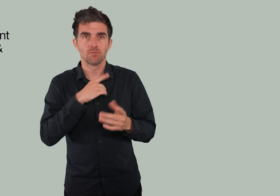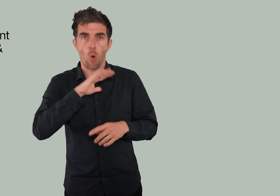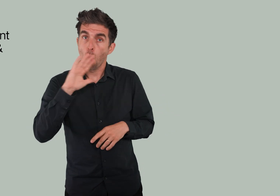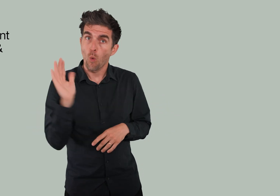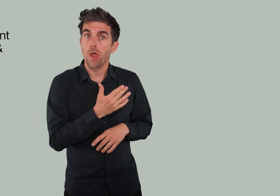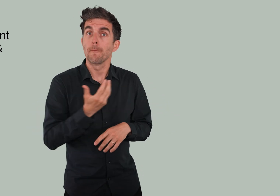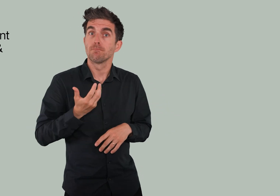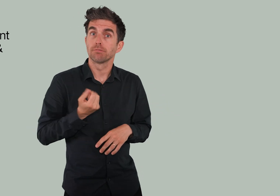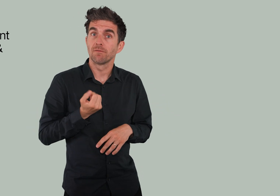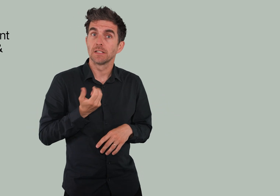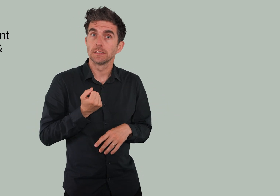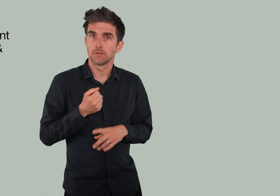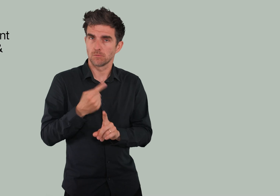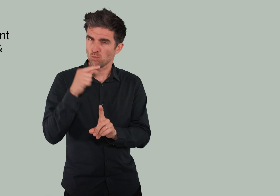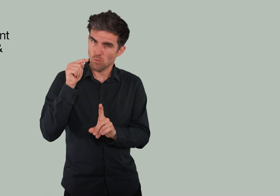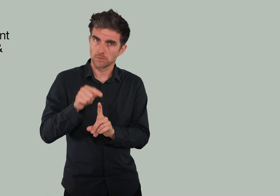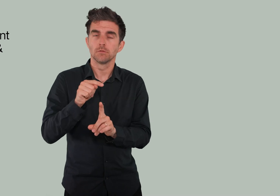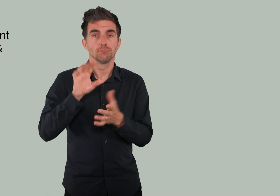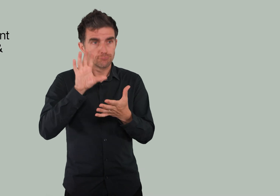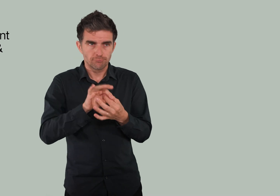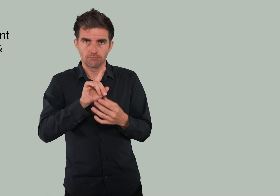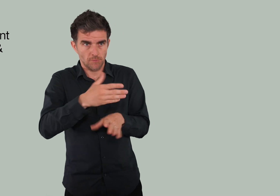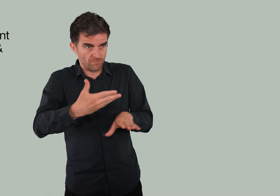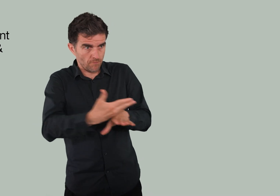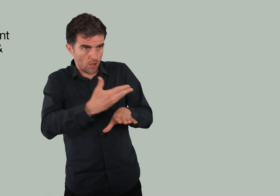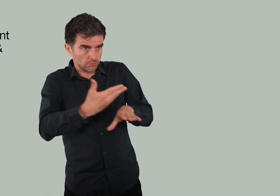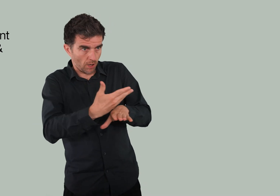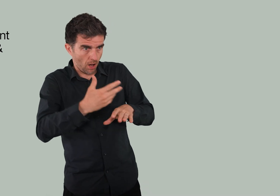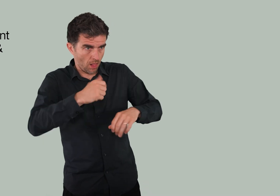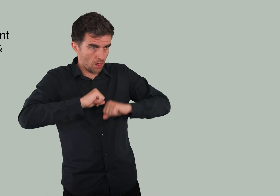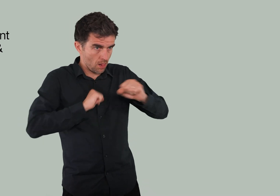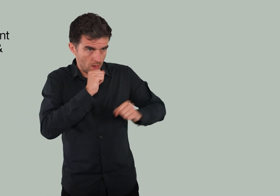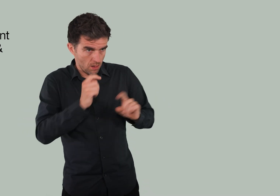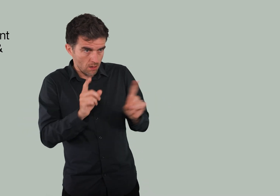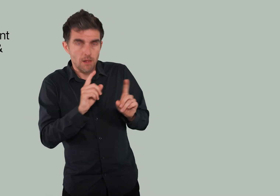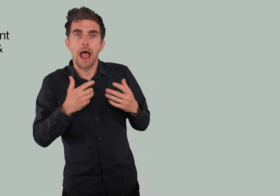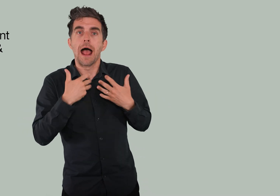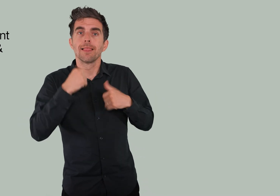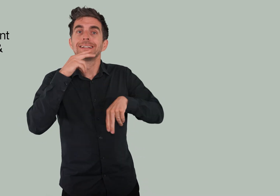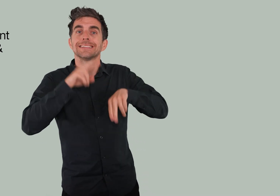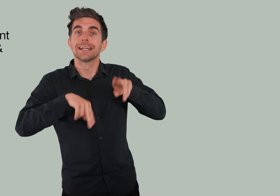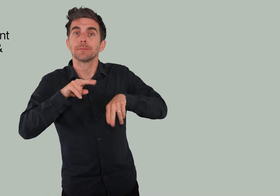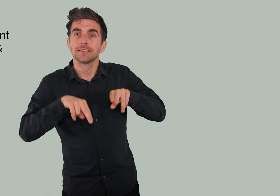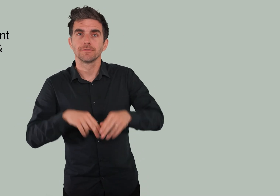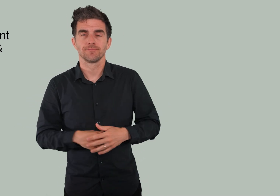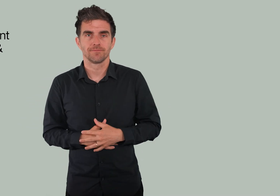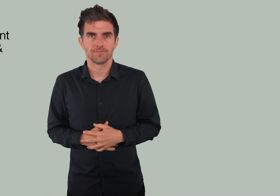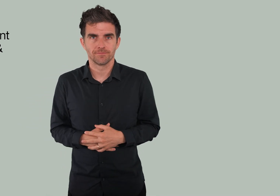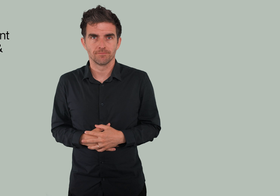for all benefits that use a functional health assessment.